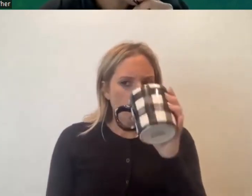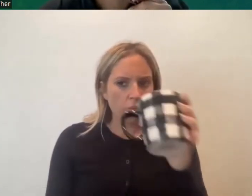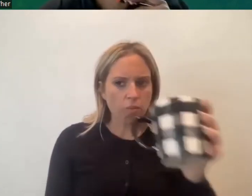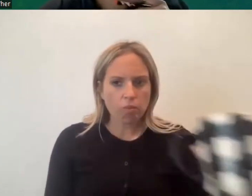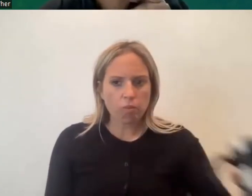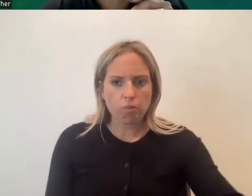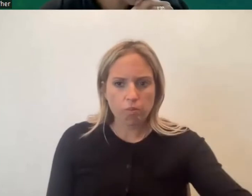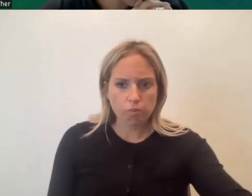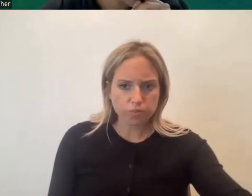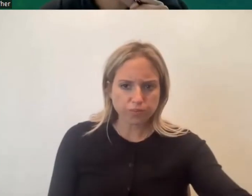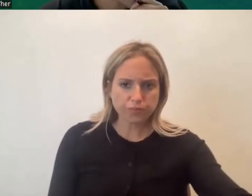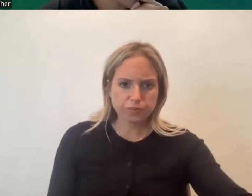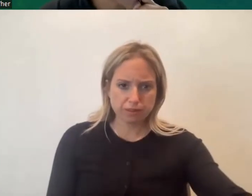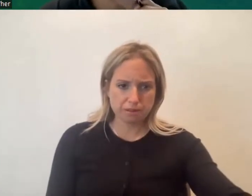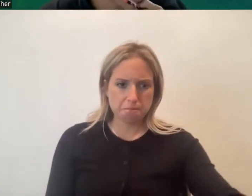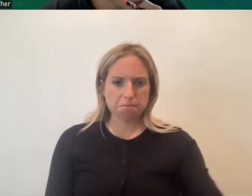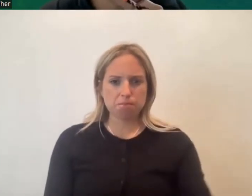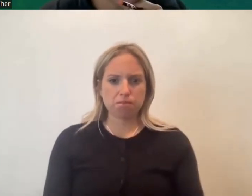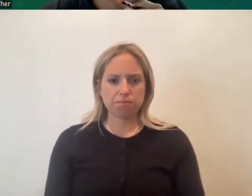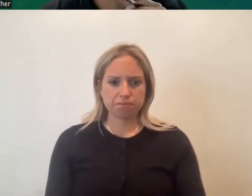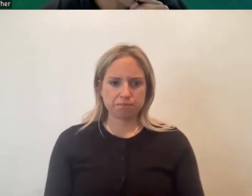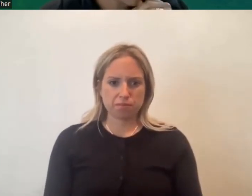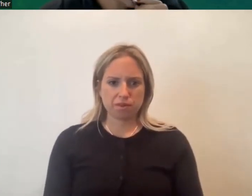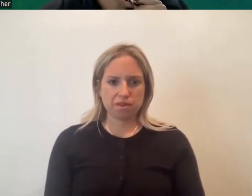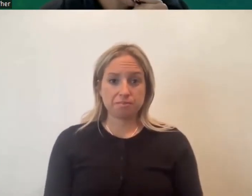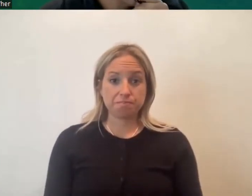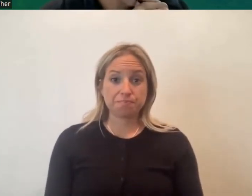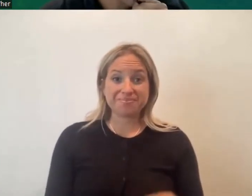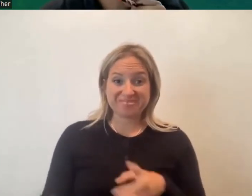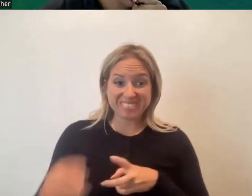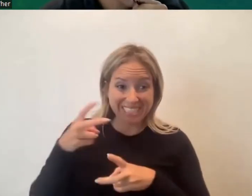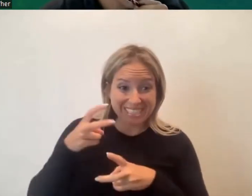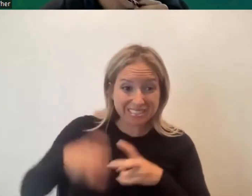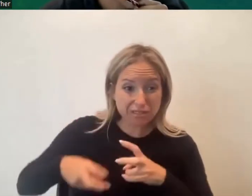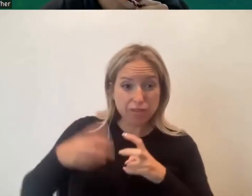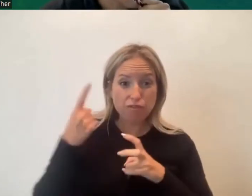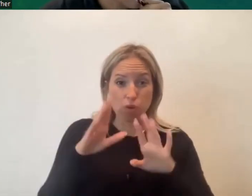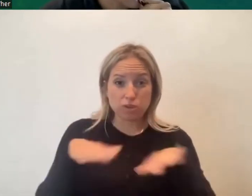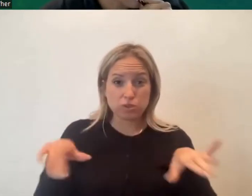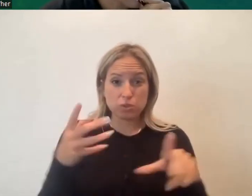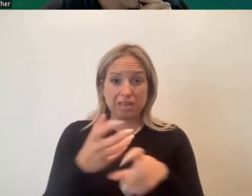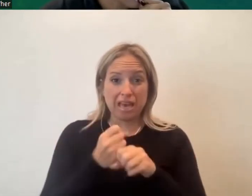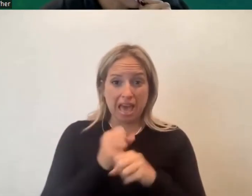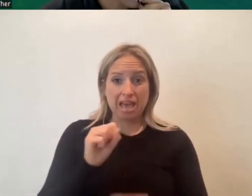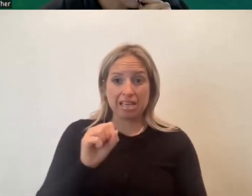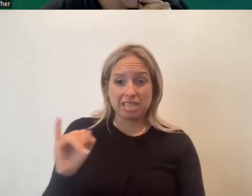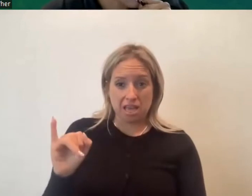How difficult is it for kids to get SSI and why don't we see more of it?